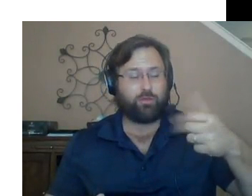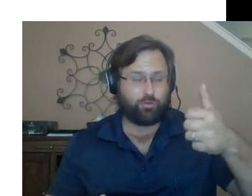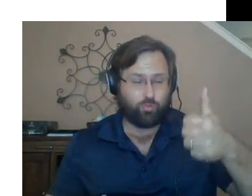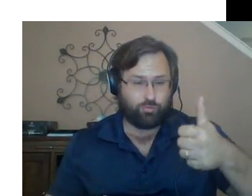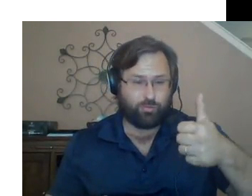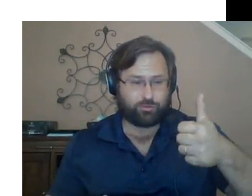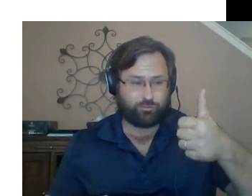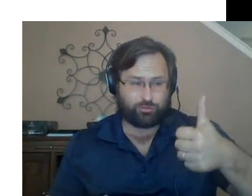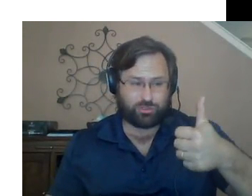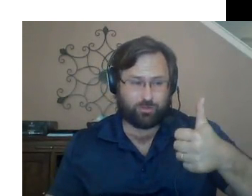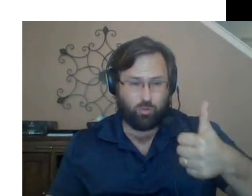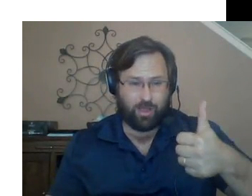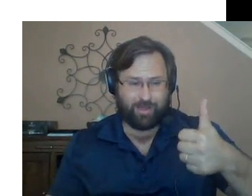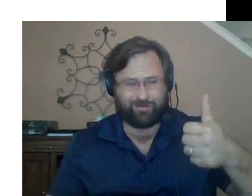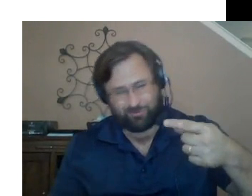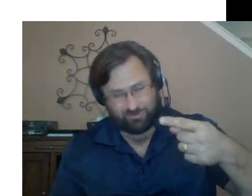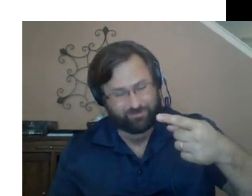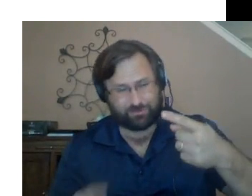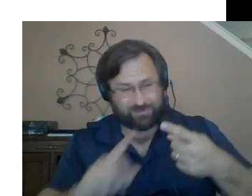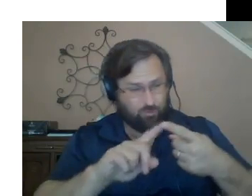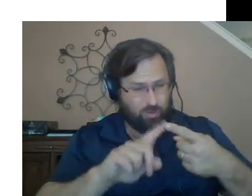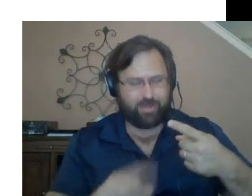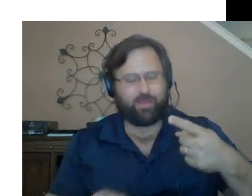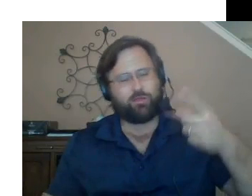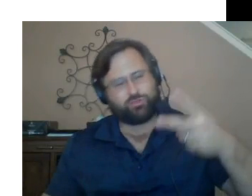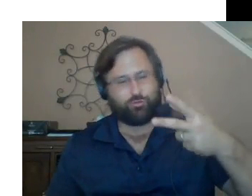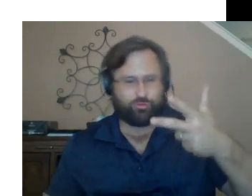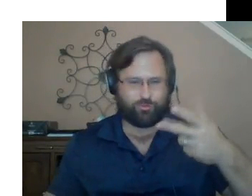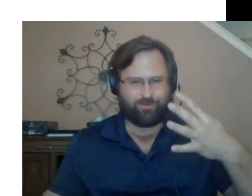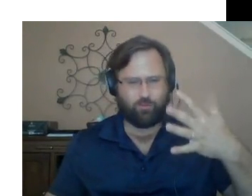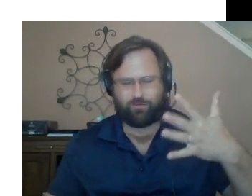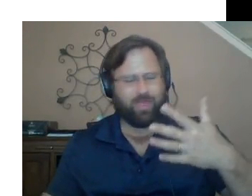they'll do usually one sometimes you'll see one two three four